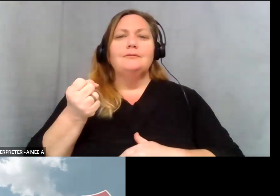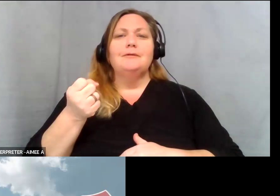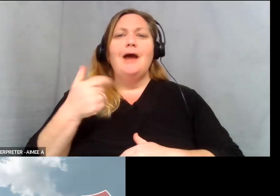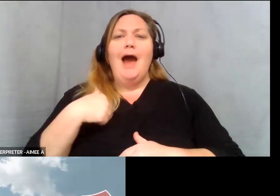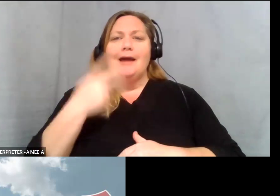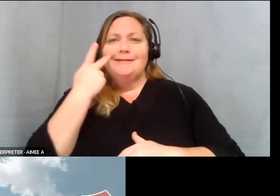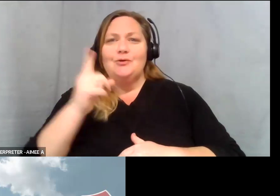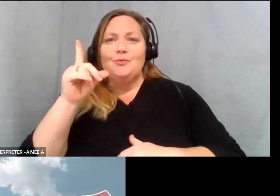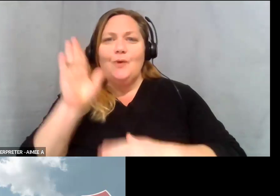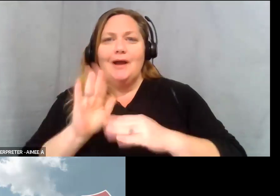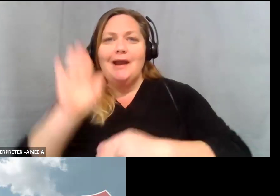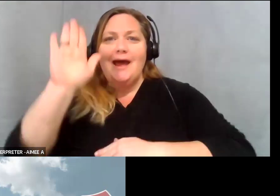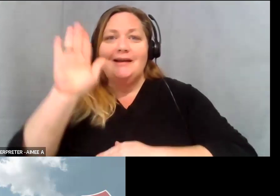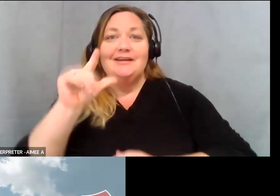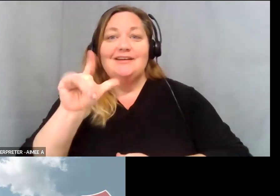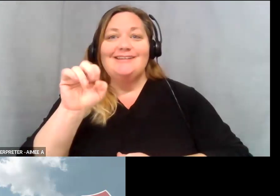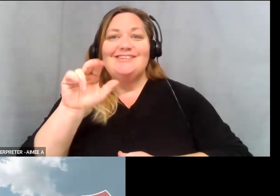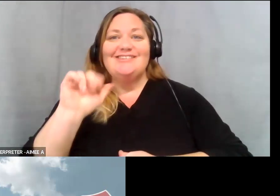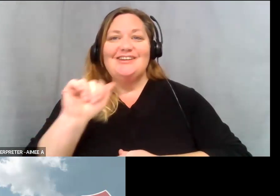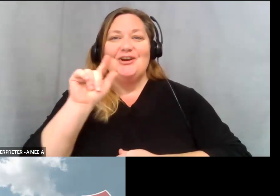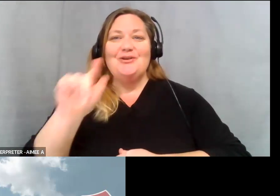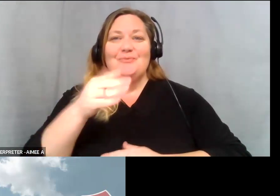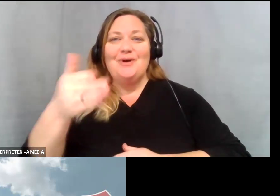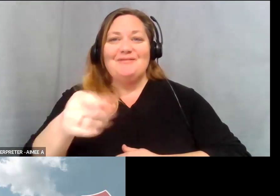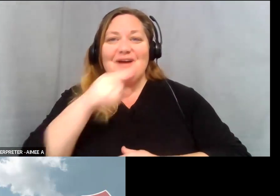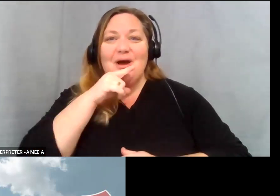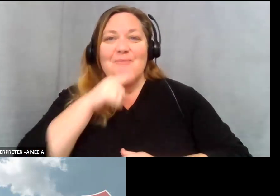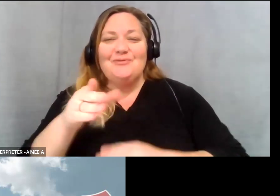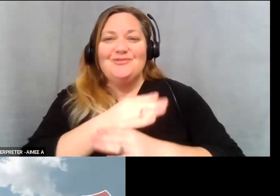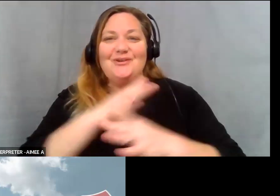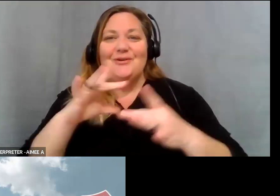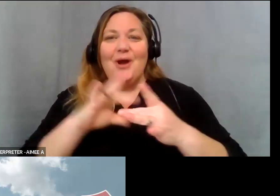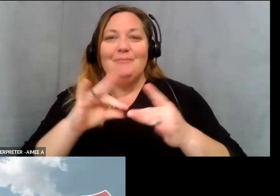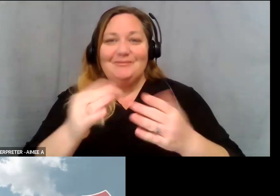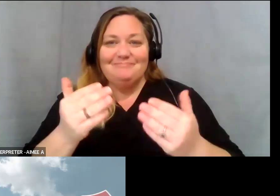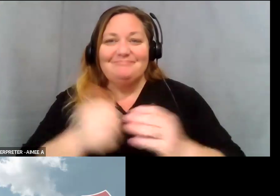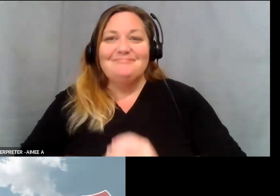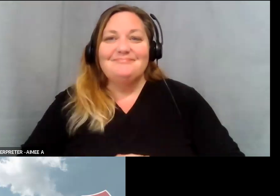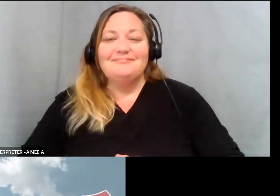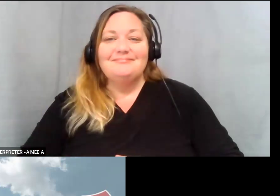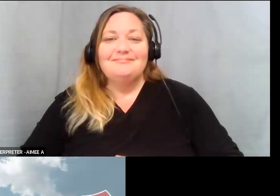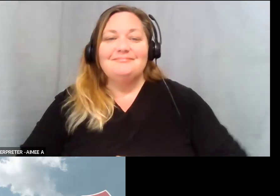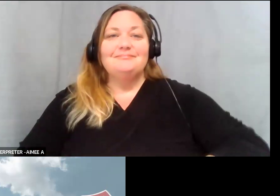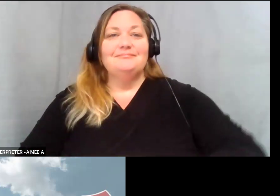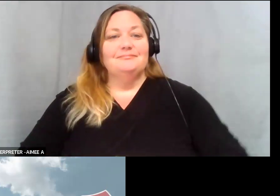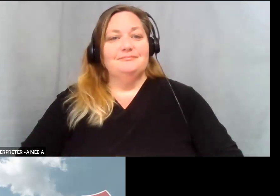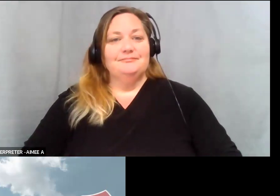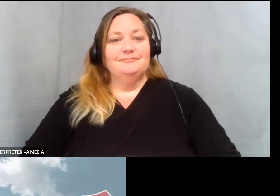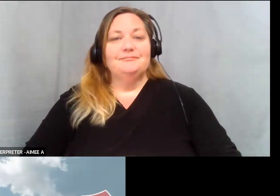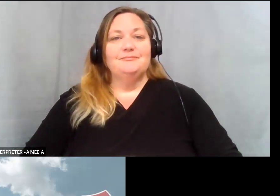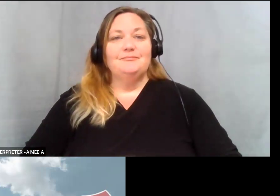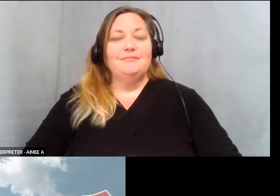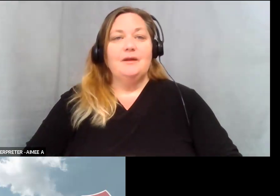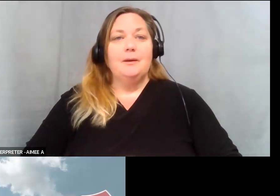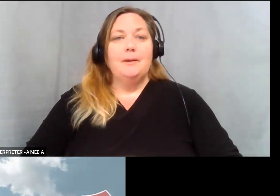here. I'm going to Gina, you are more than welcome to unmute and share your comment.